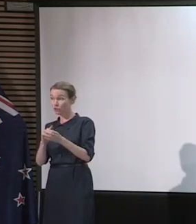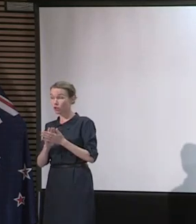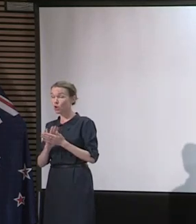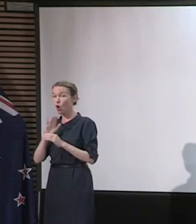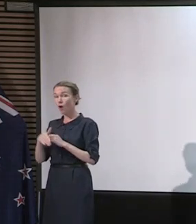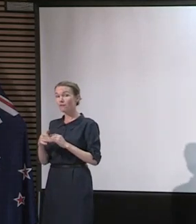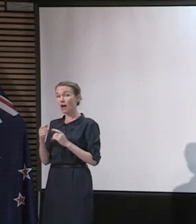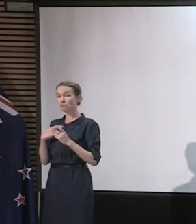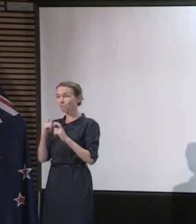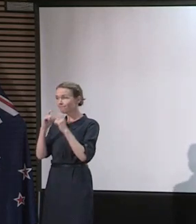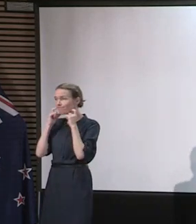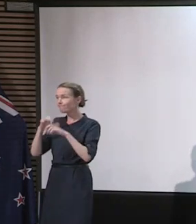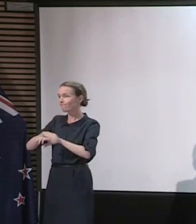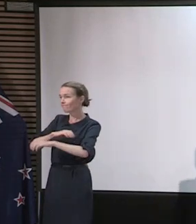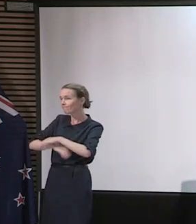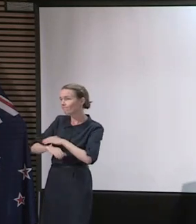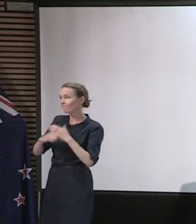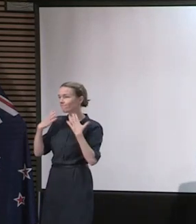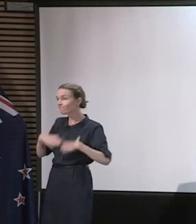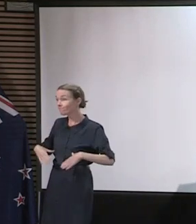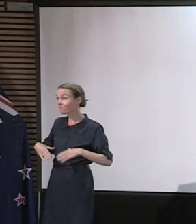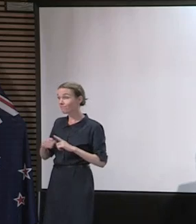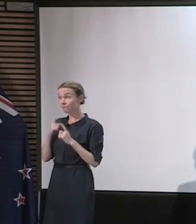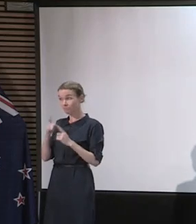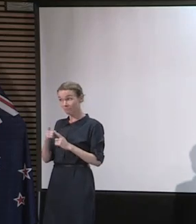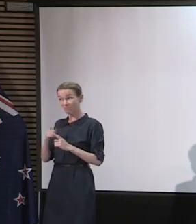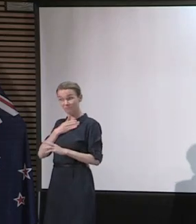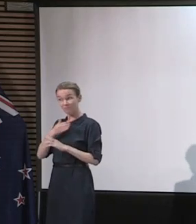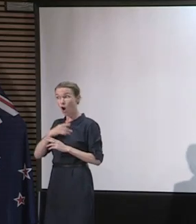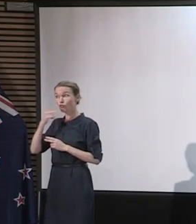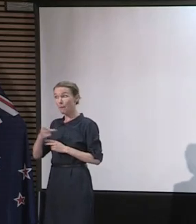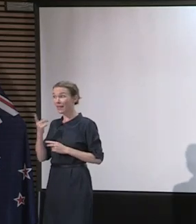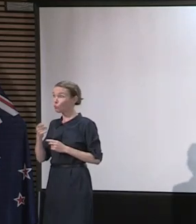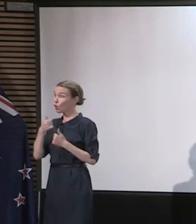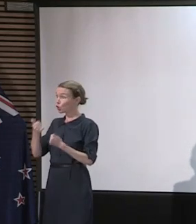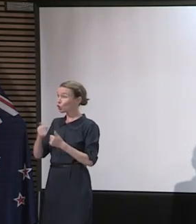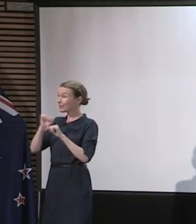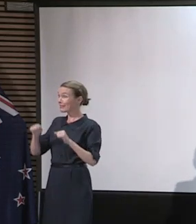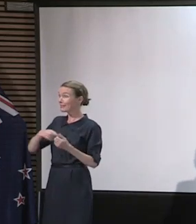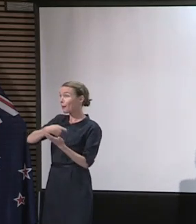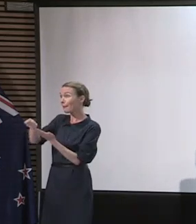You have ordered -